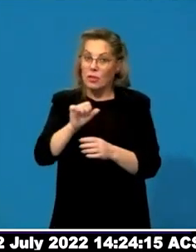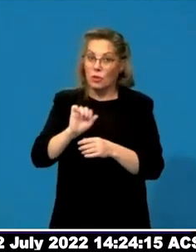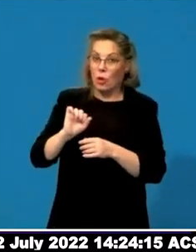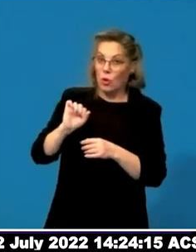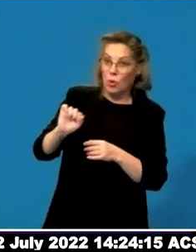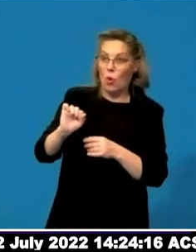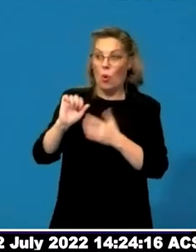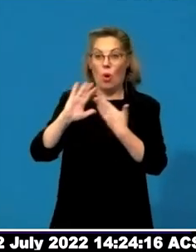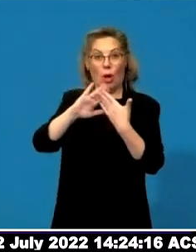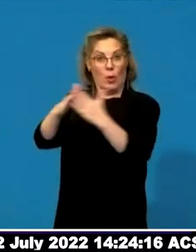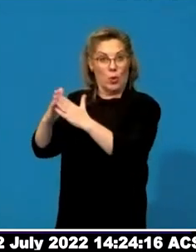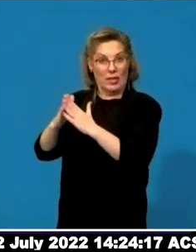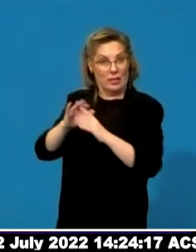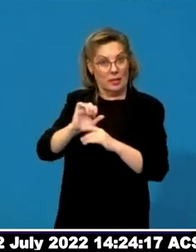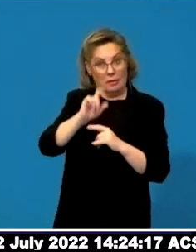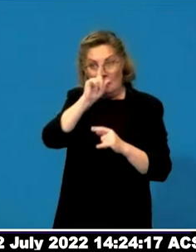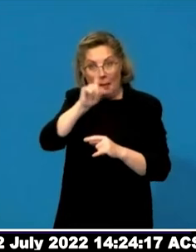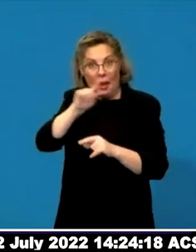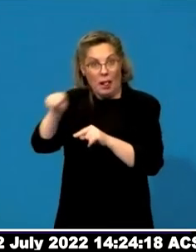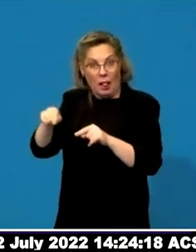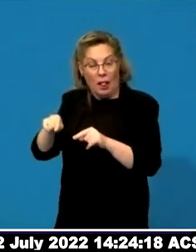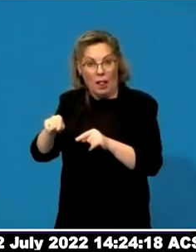your organisation and the other local organisations.